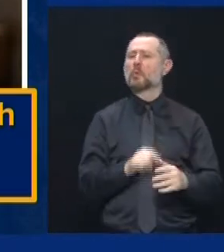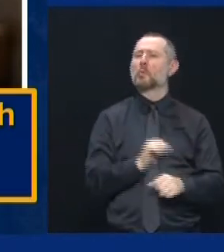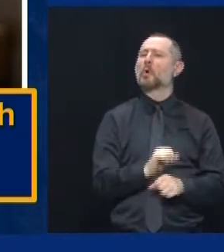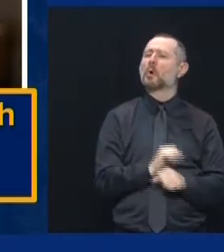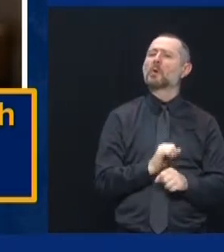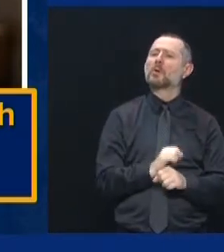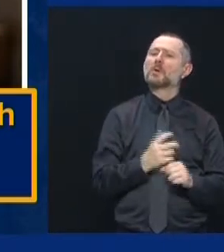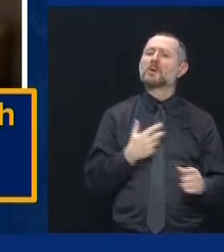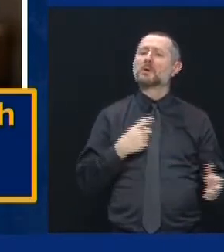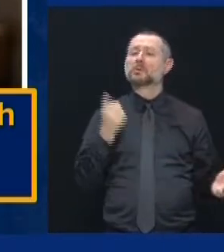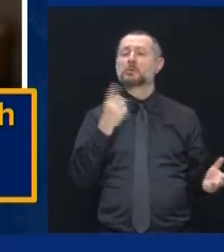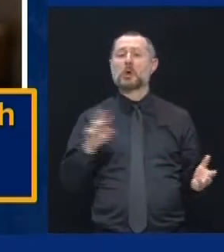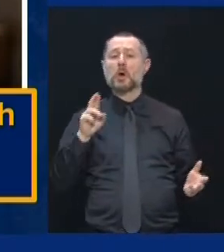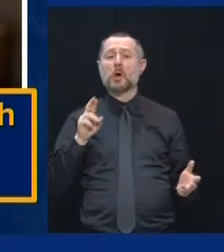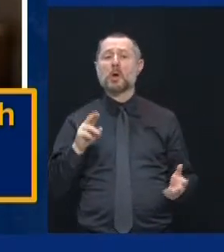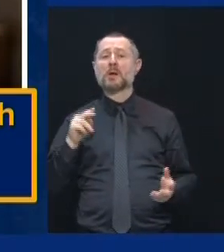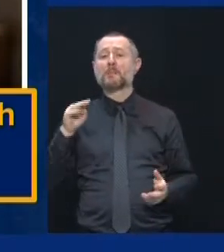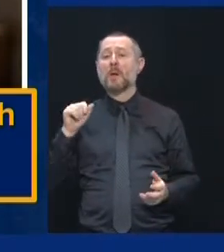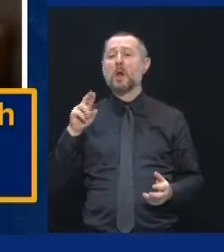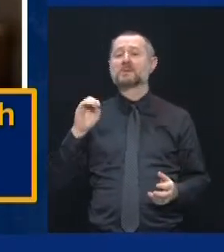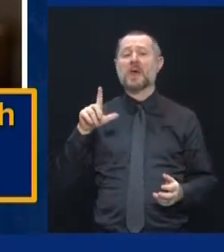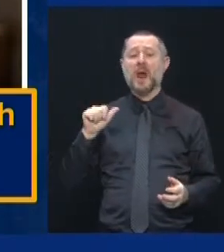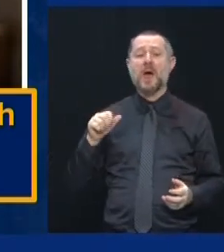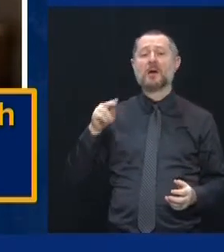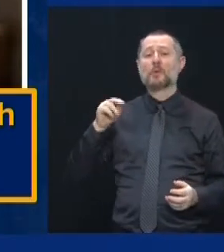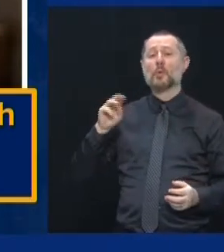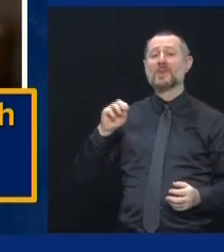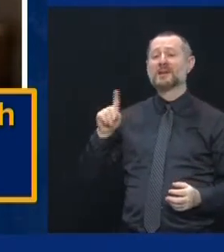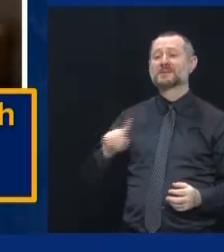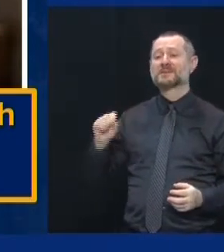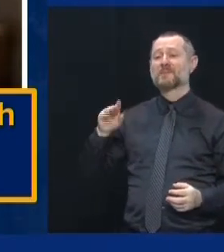ONGOING FROM WHEN MR. SINE FIRST